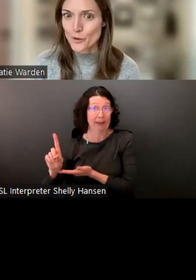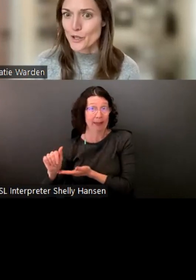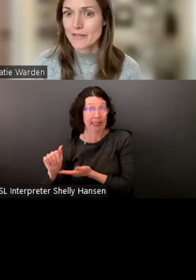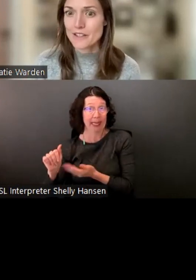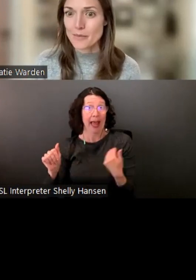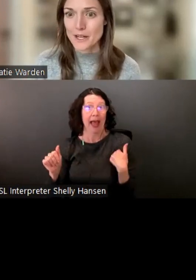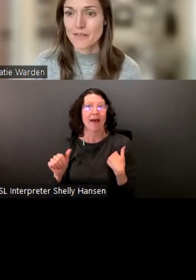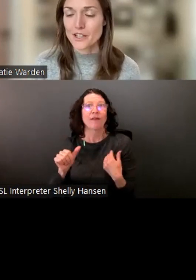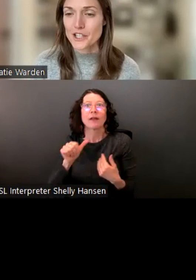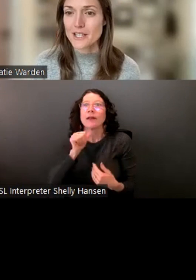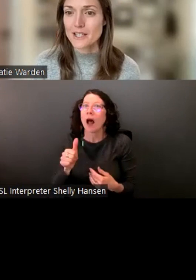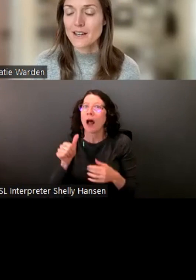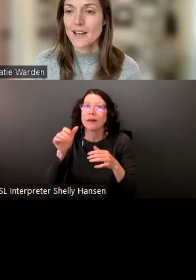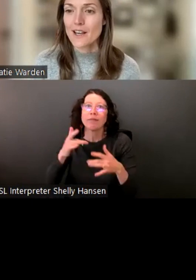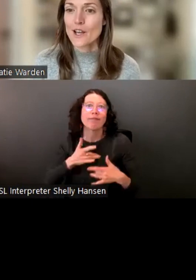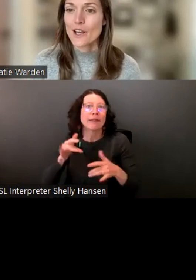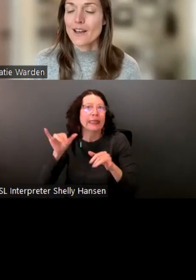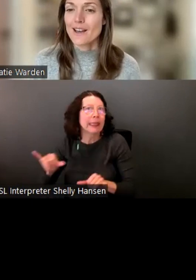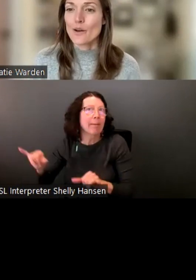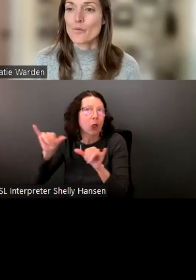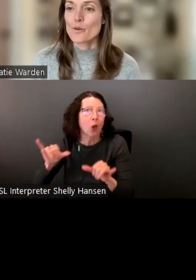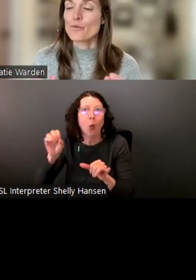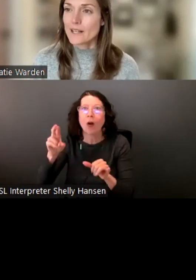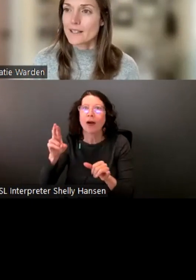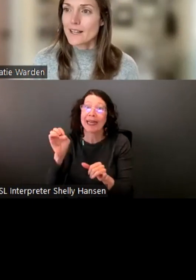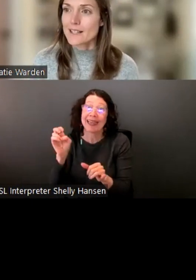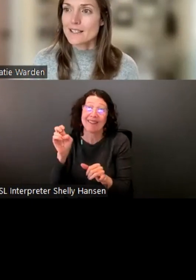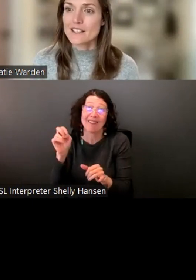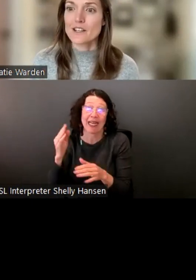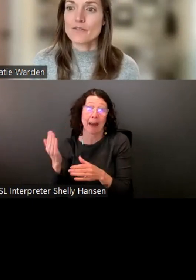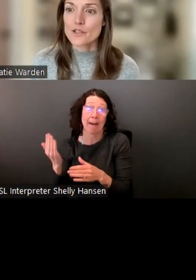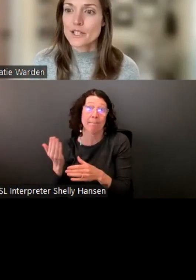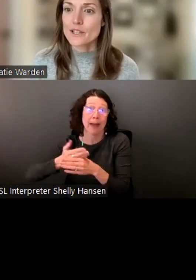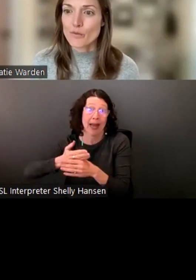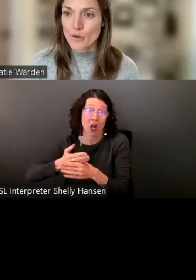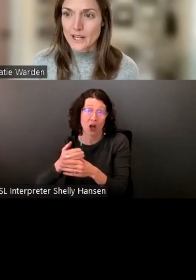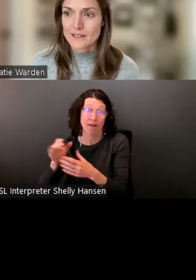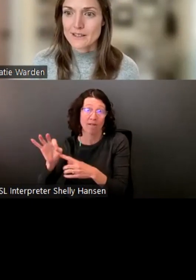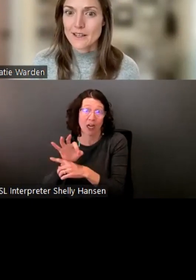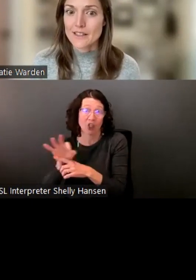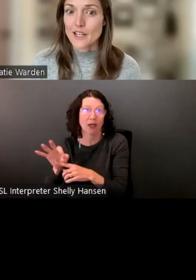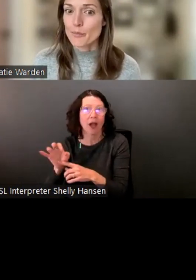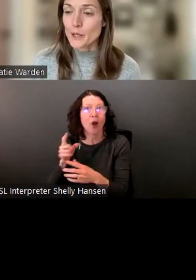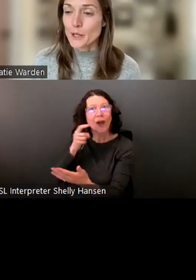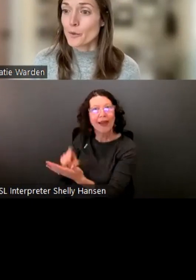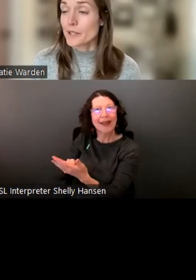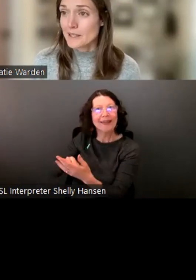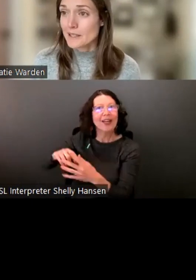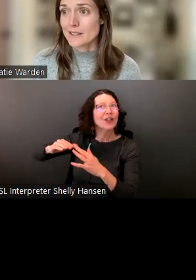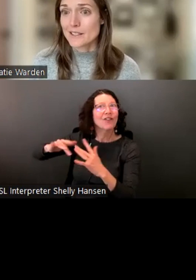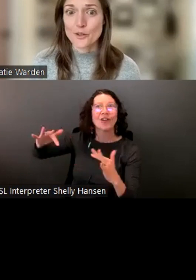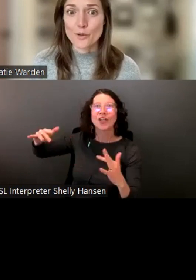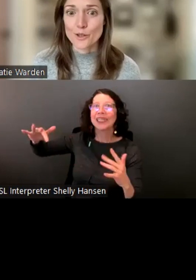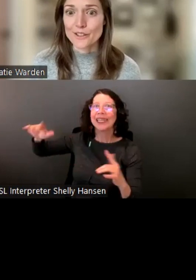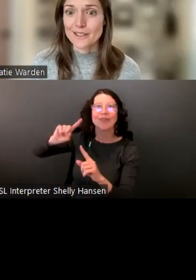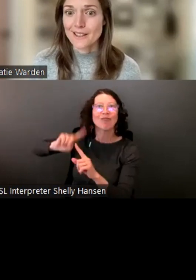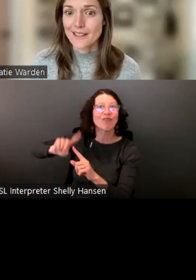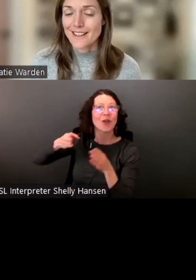or even impaired functioning, we're recognizing the diversity of ways that people exist in the world.